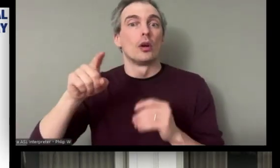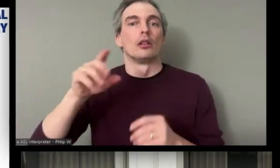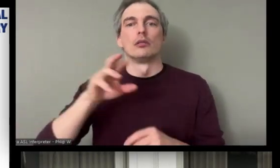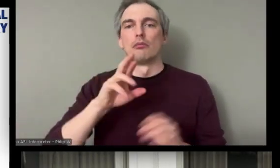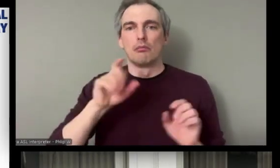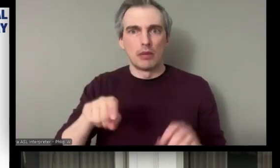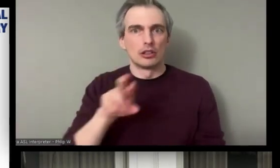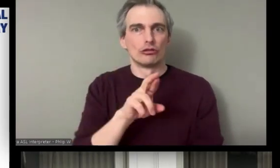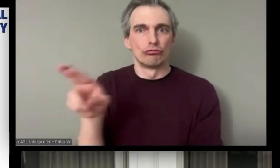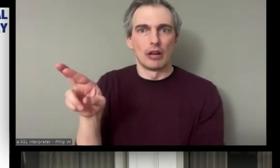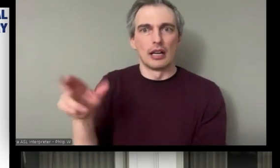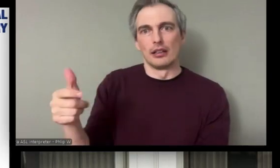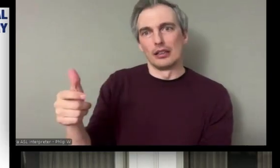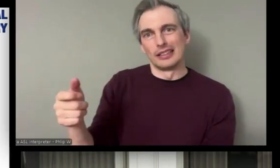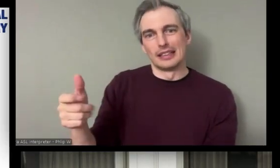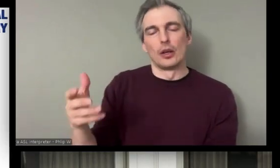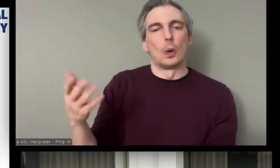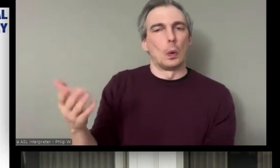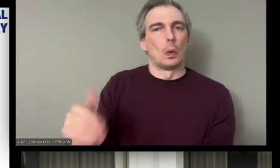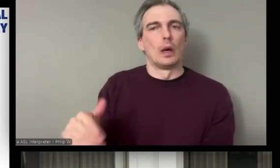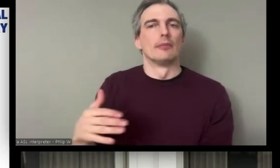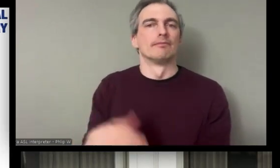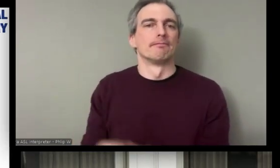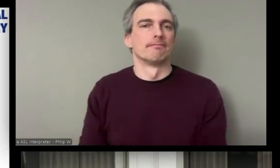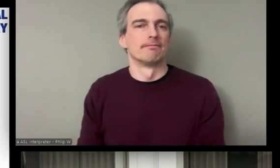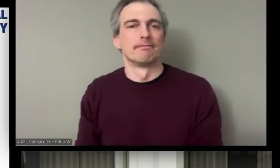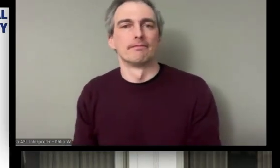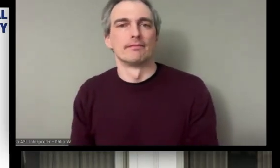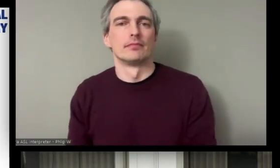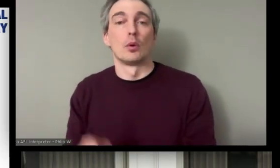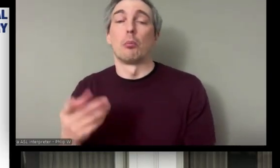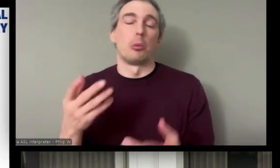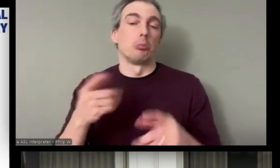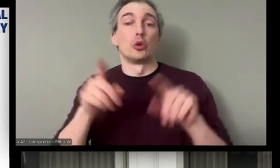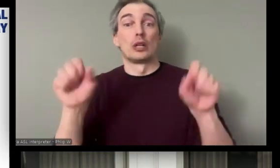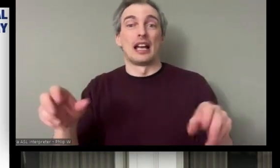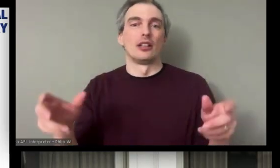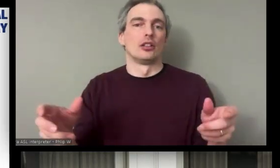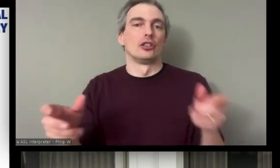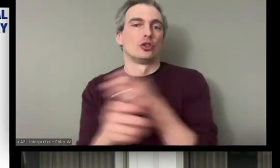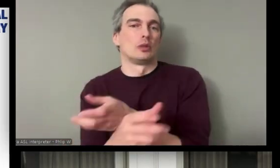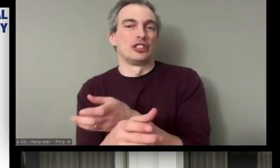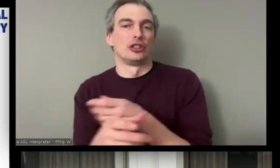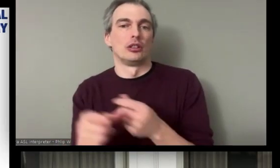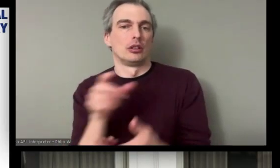so that it is able to work that way. Again, I think that's not really something we would expect you